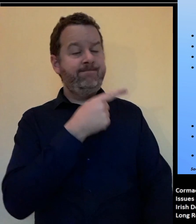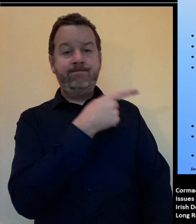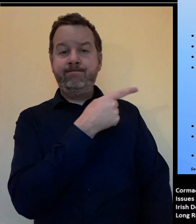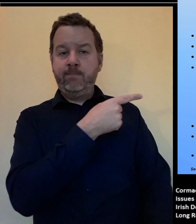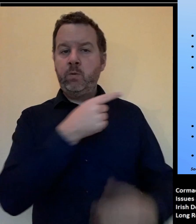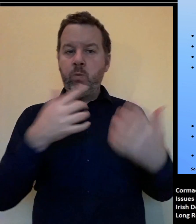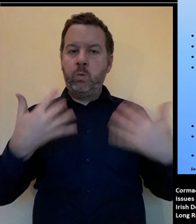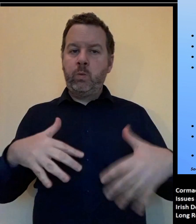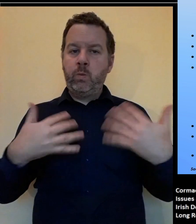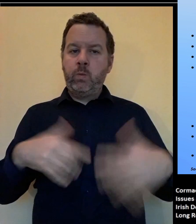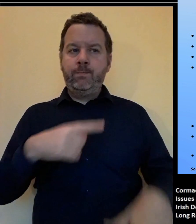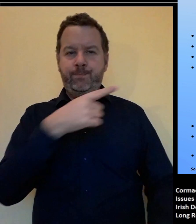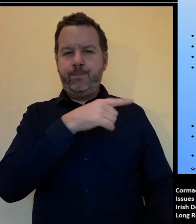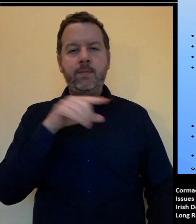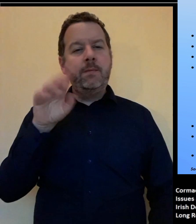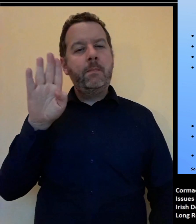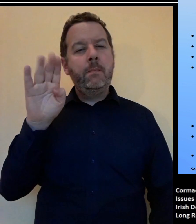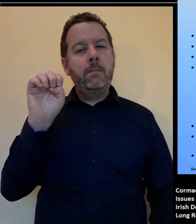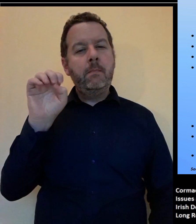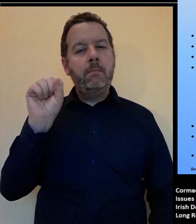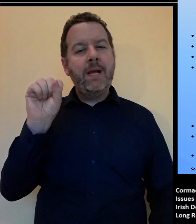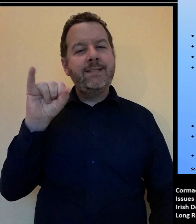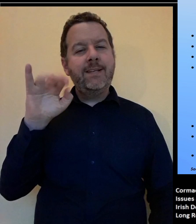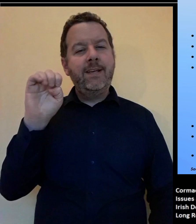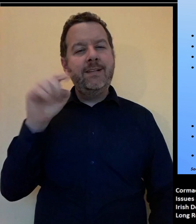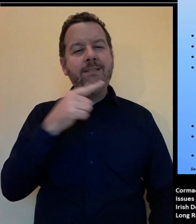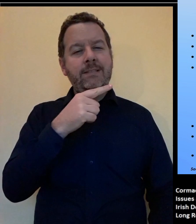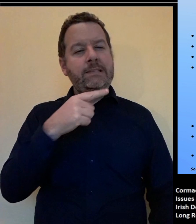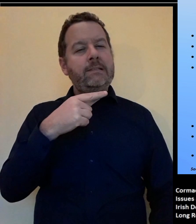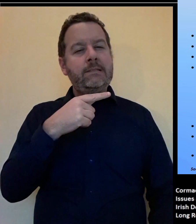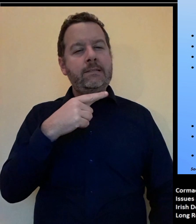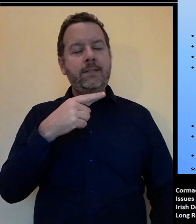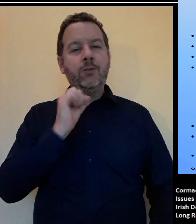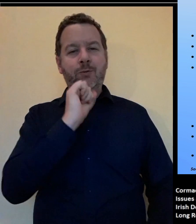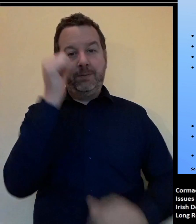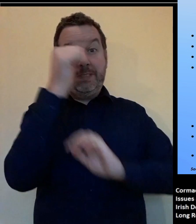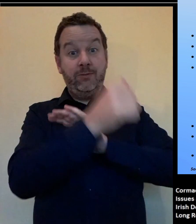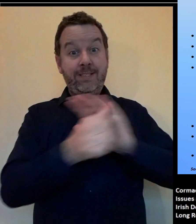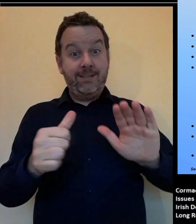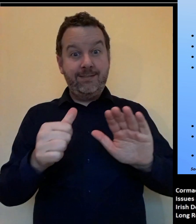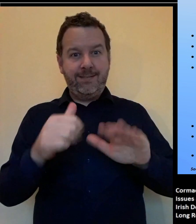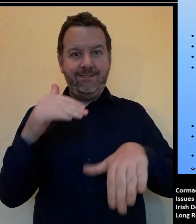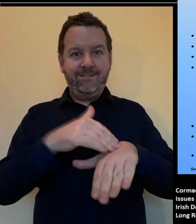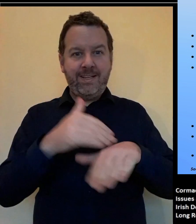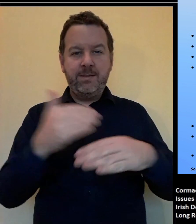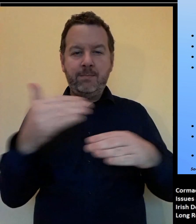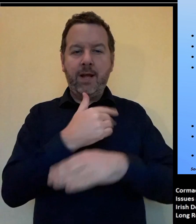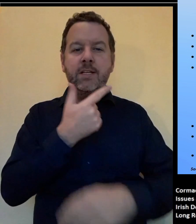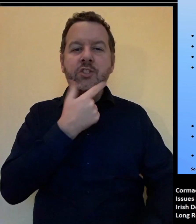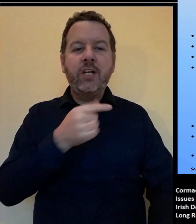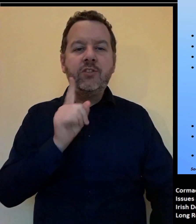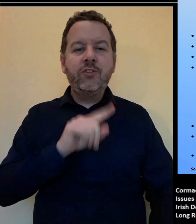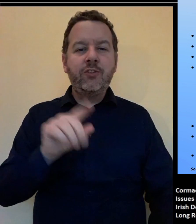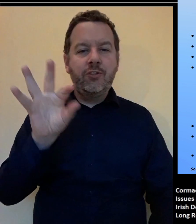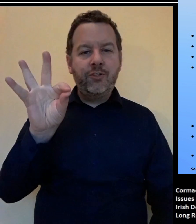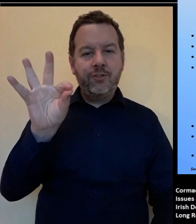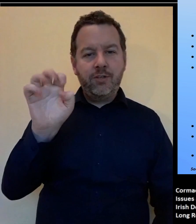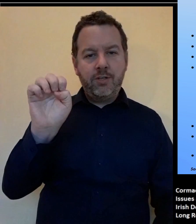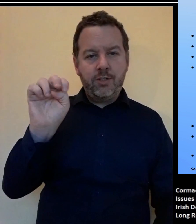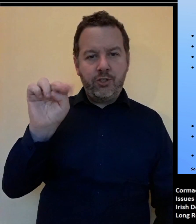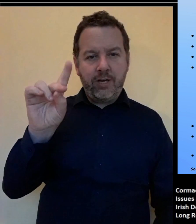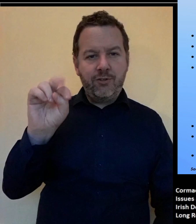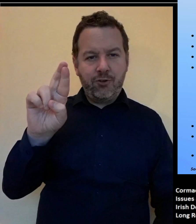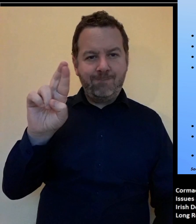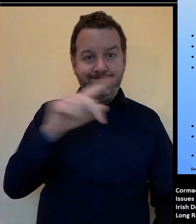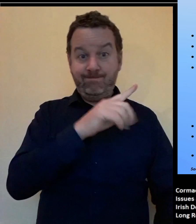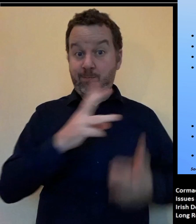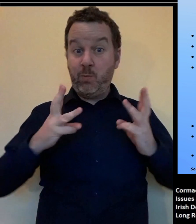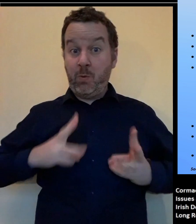In Bessie's story, we see how the Deaf experience of the workhouse could be strongly gendered,